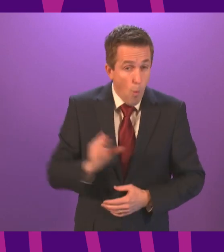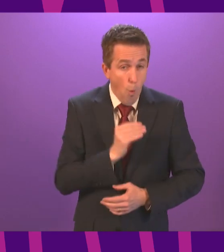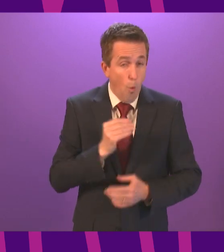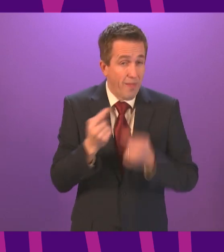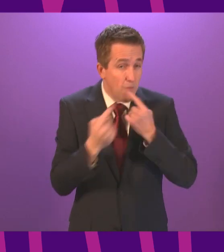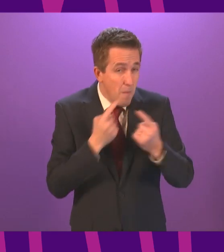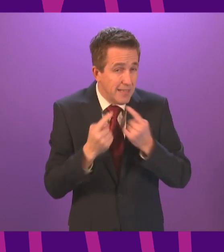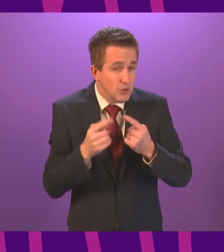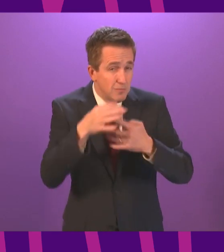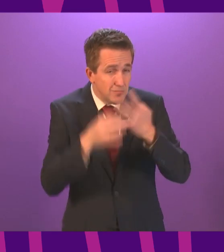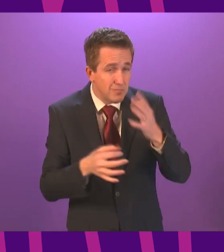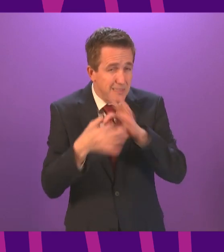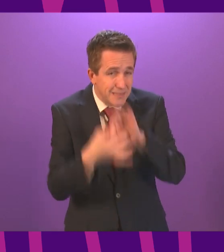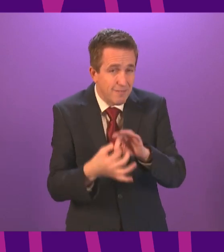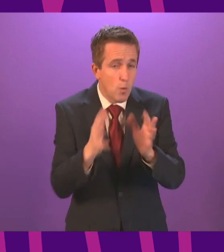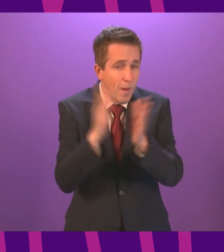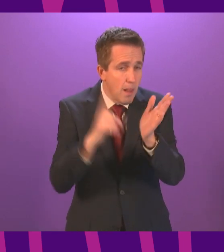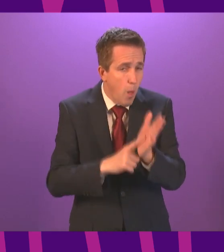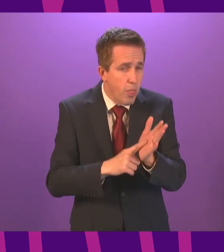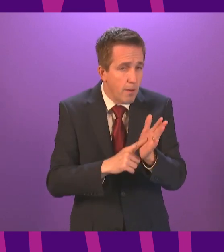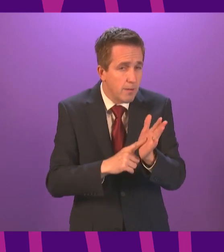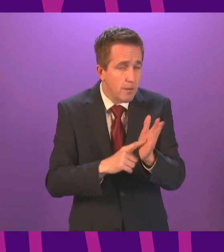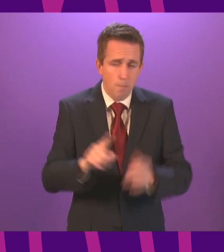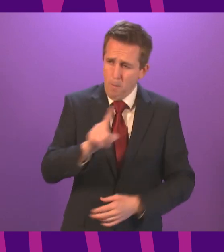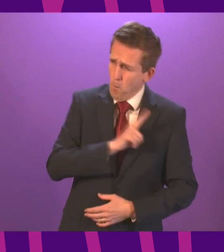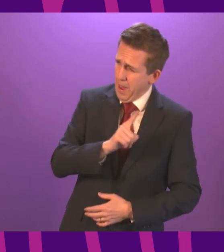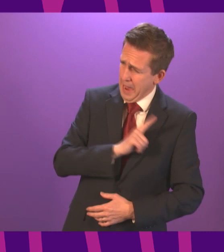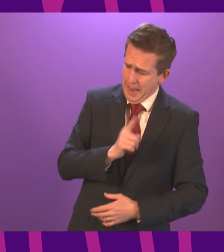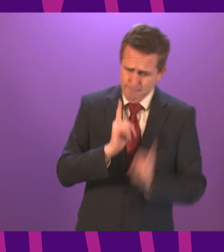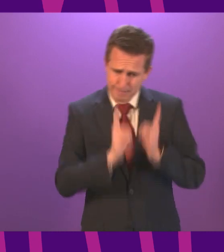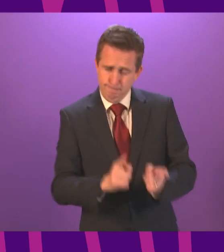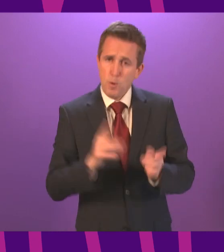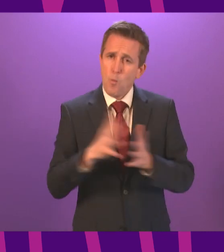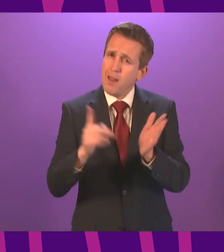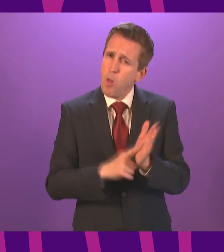that relate to why the decision was made, given that, historically, we have had a lower